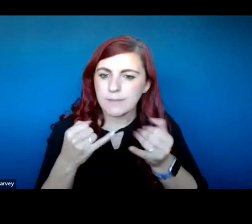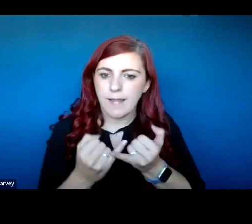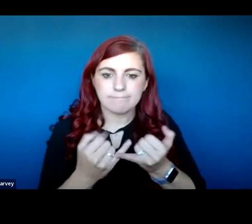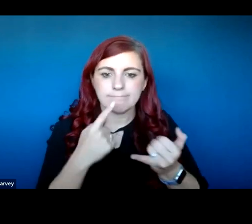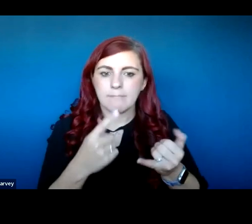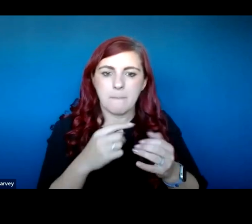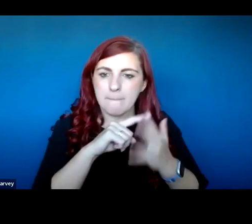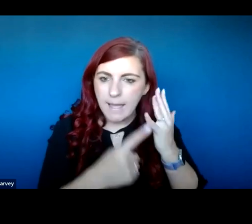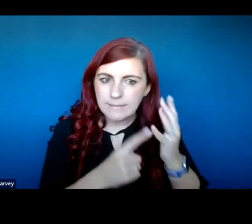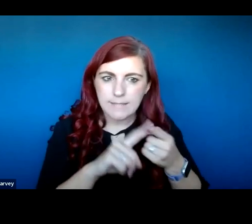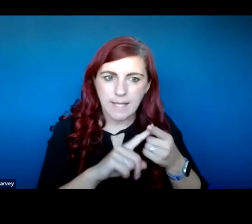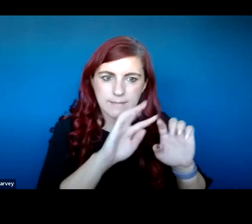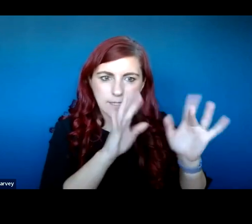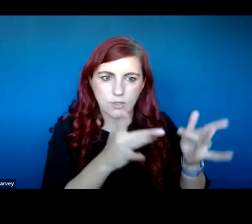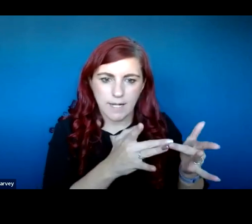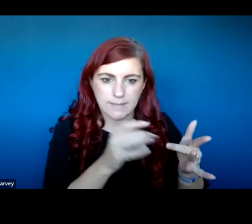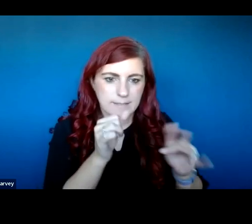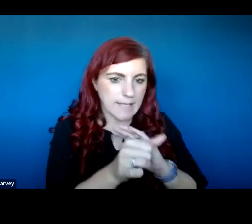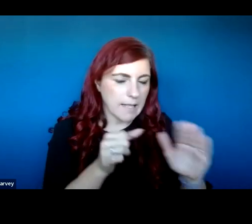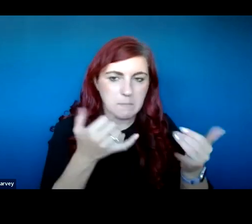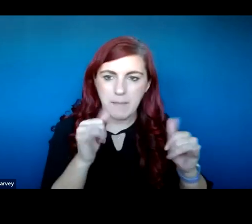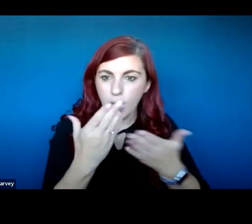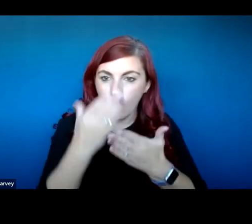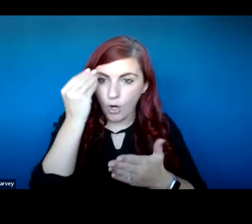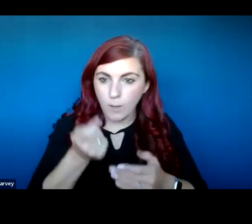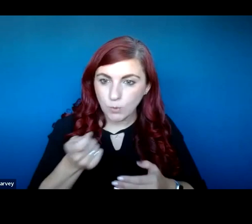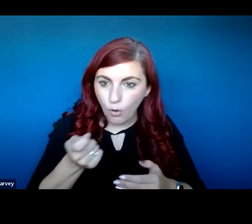And also can learn how to cook or bake. Healthy foods!